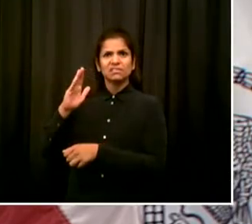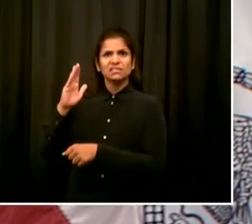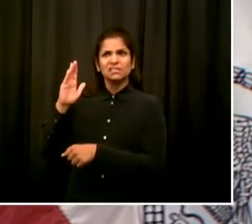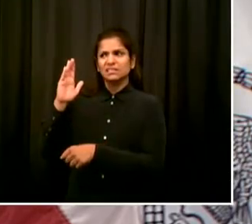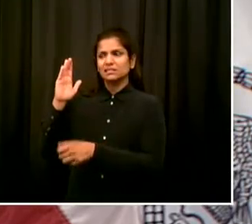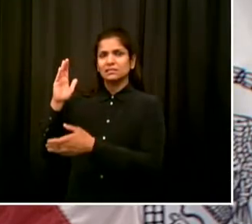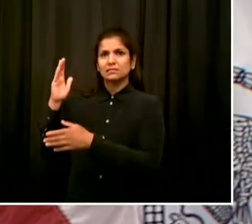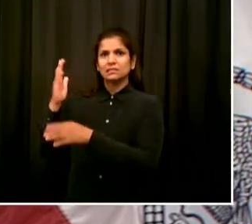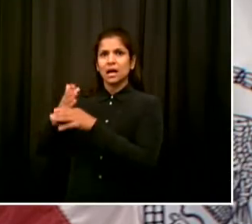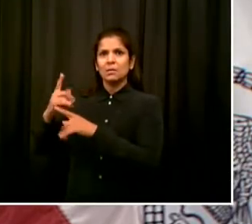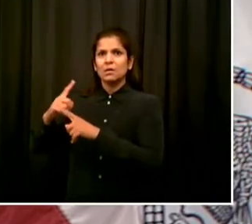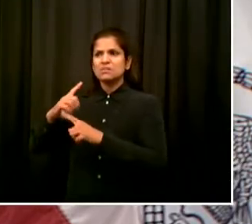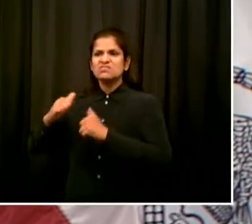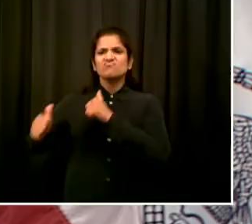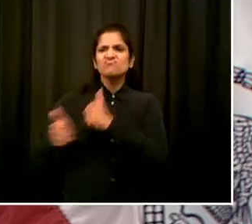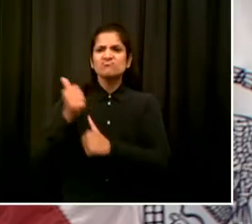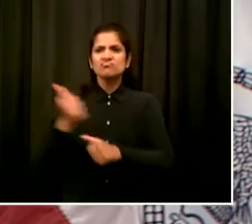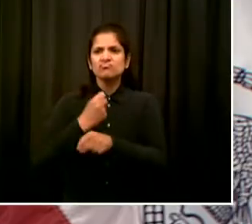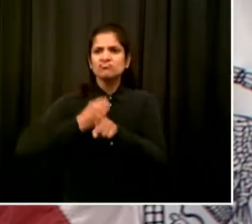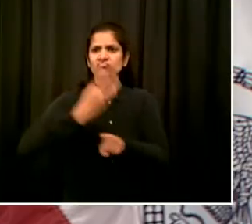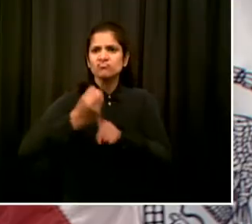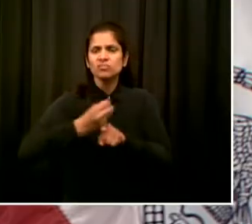WHAT ACTIONS ARE